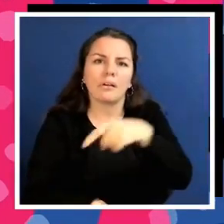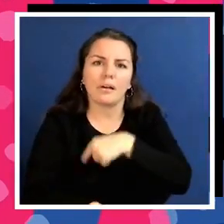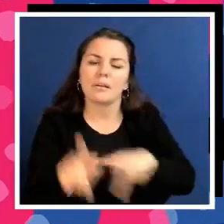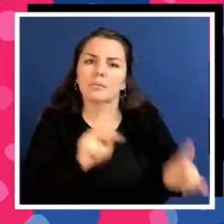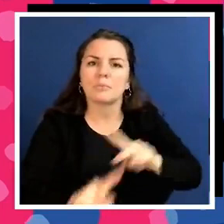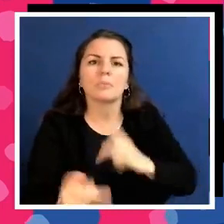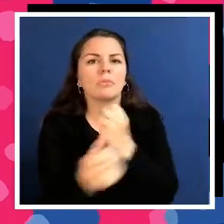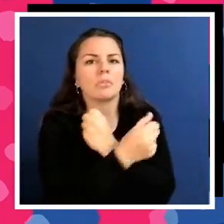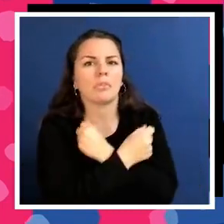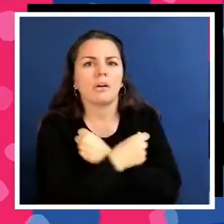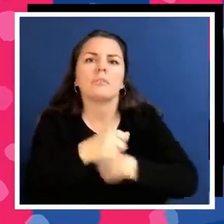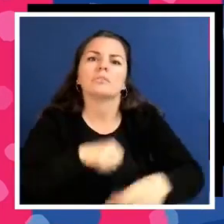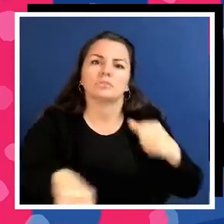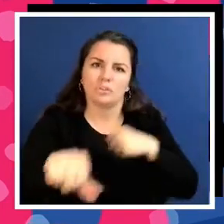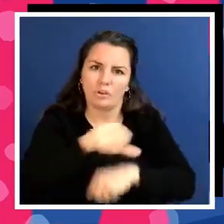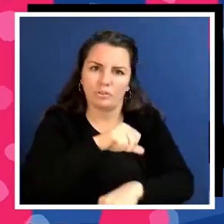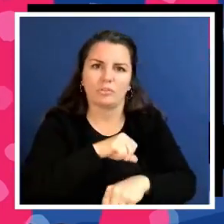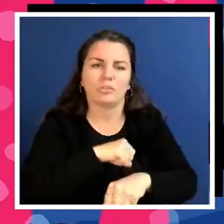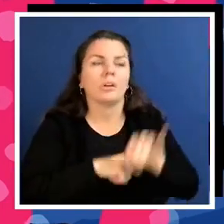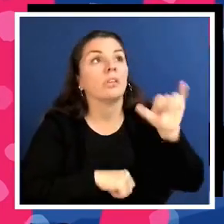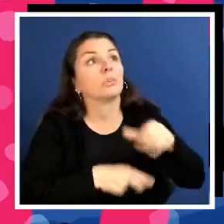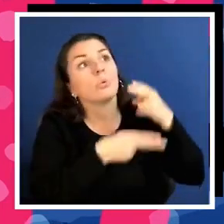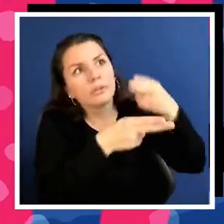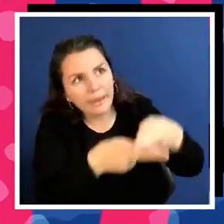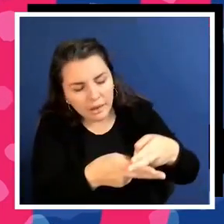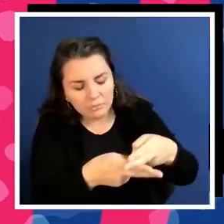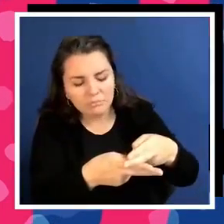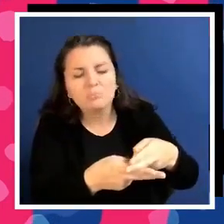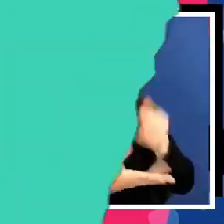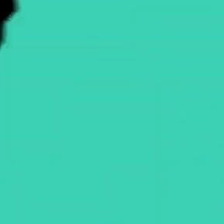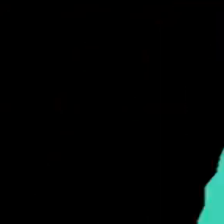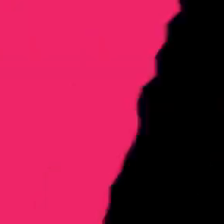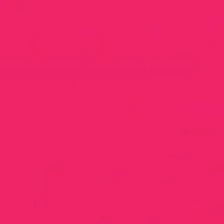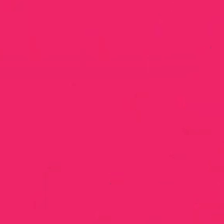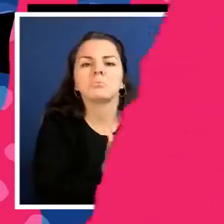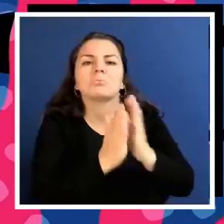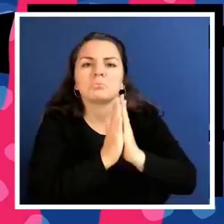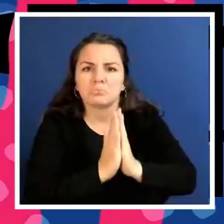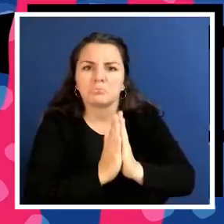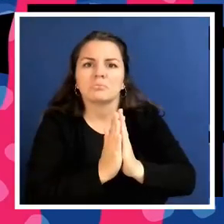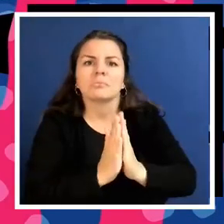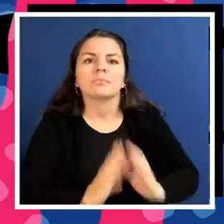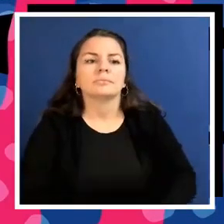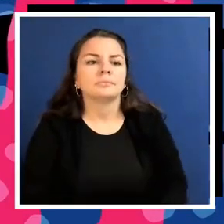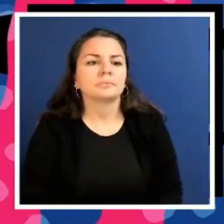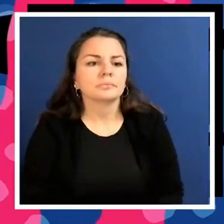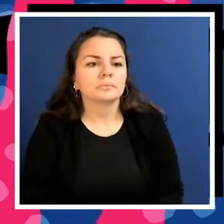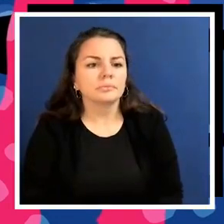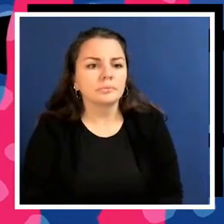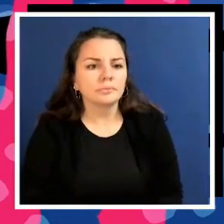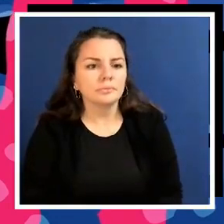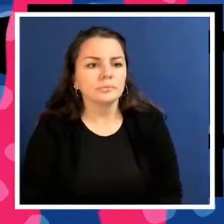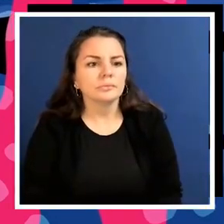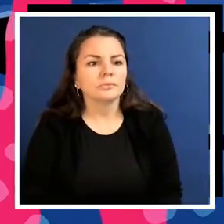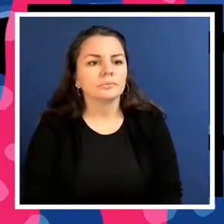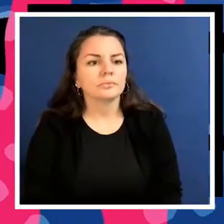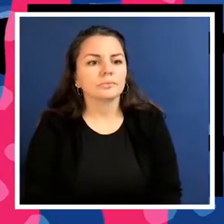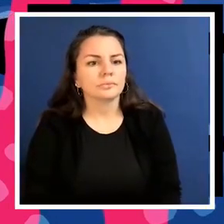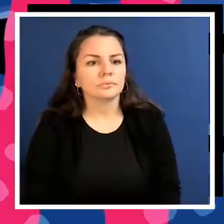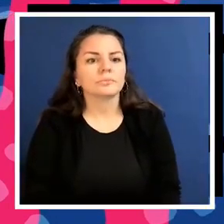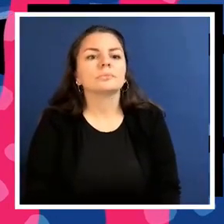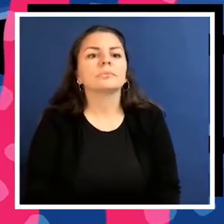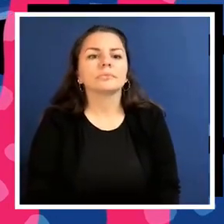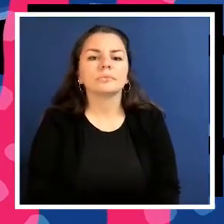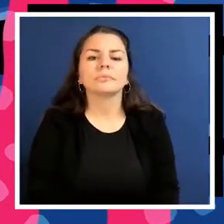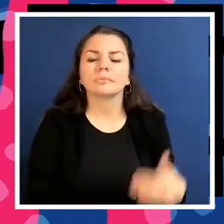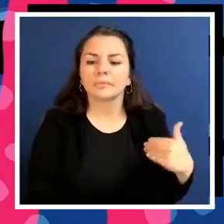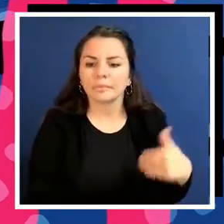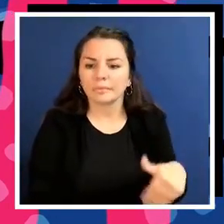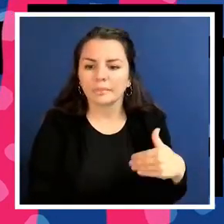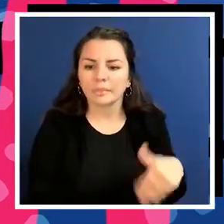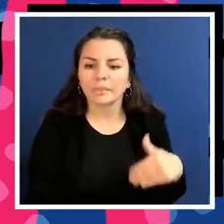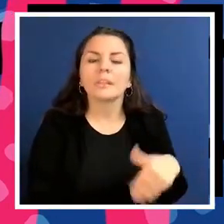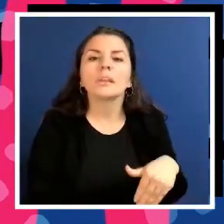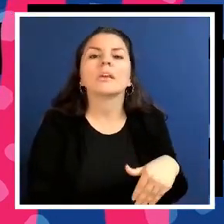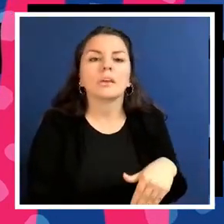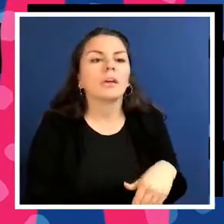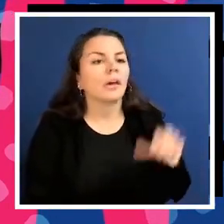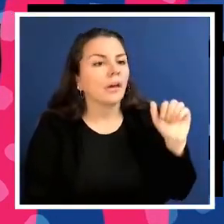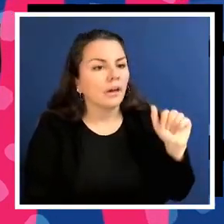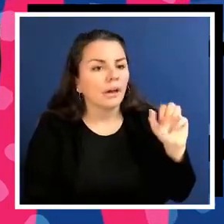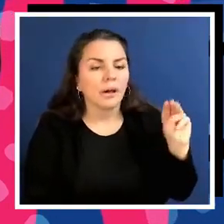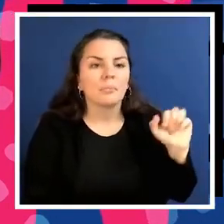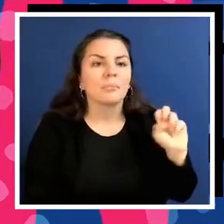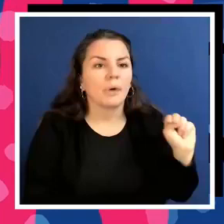THAT ISISND C CLED D US TO LOVE